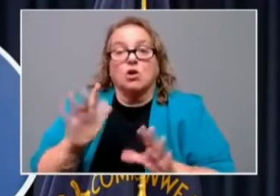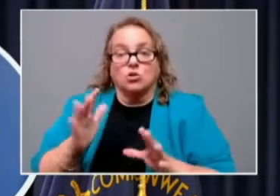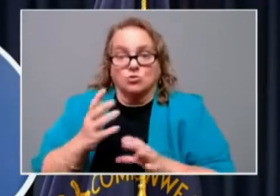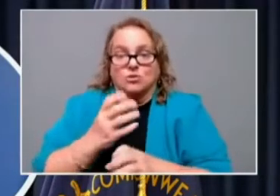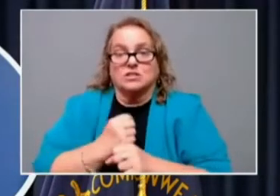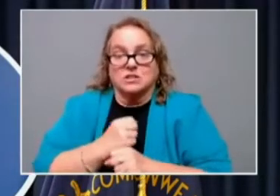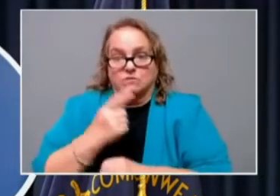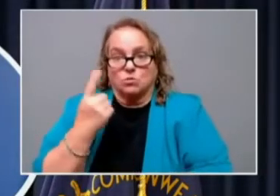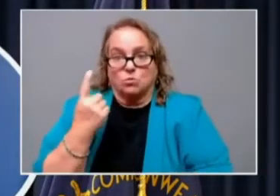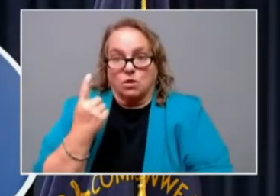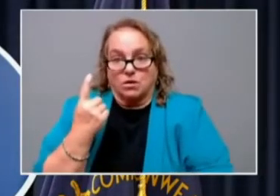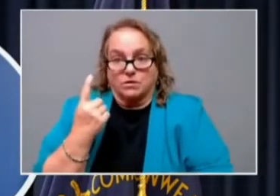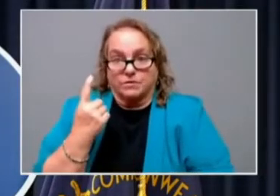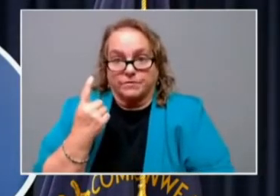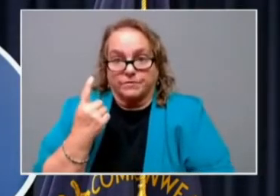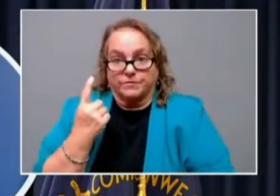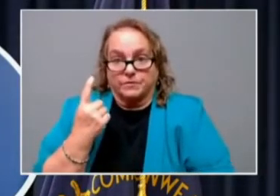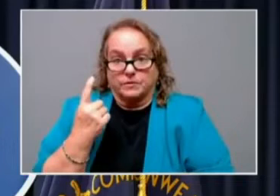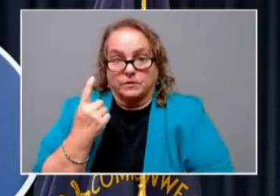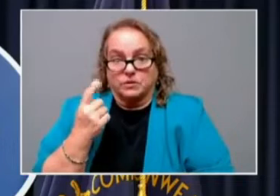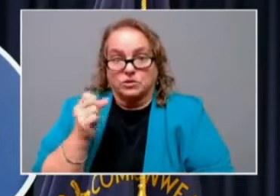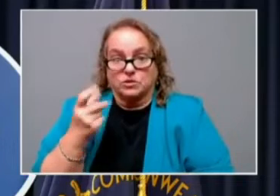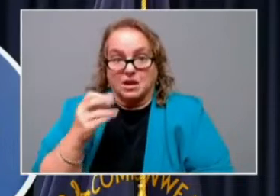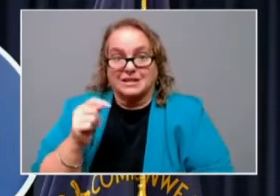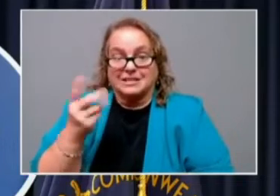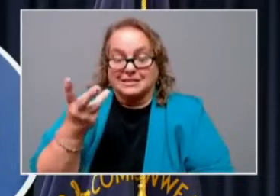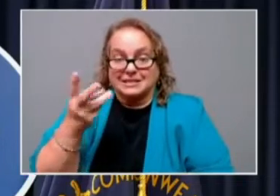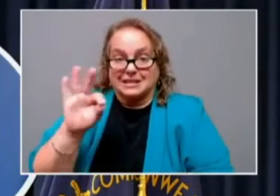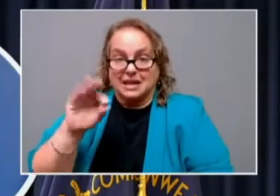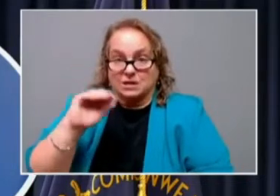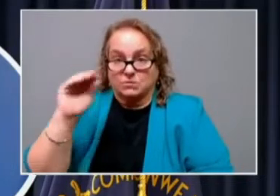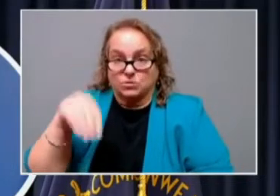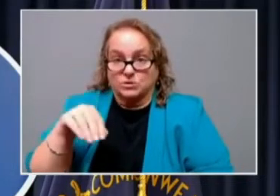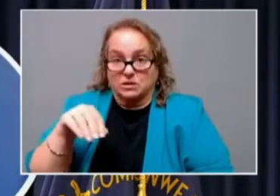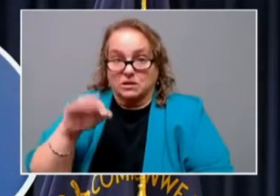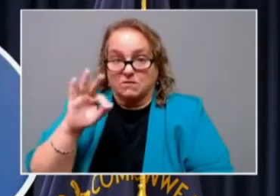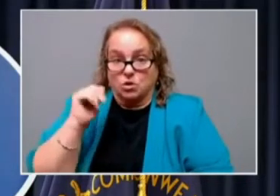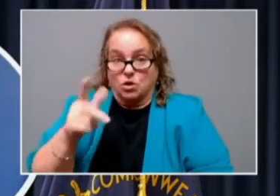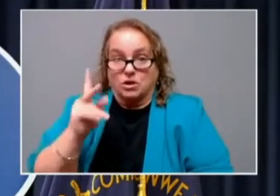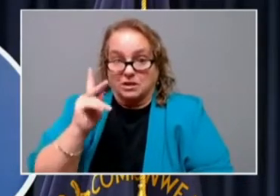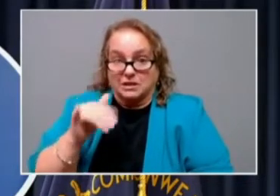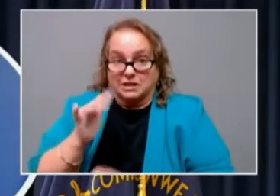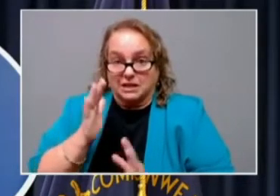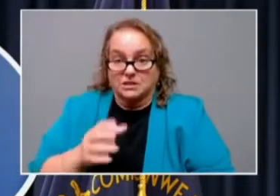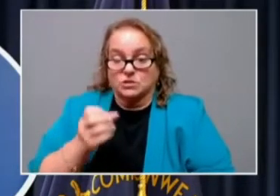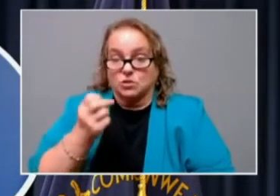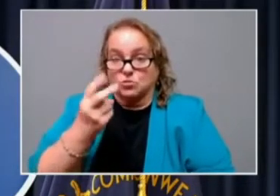least one shot. That is 69 Of all Kentuckians 12 and up. Now let's look